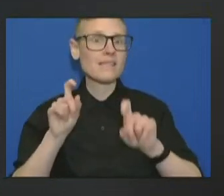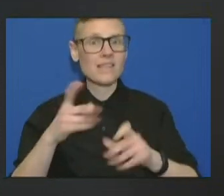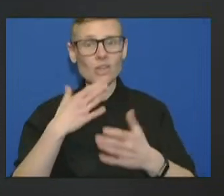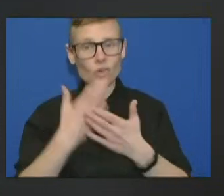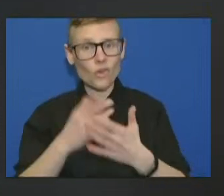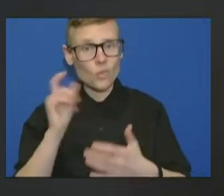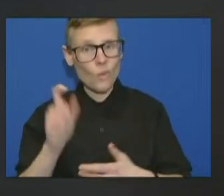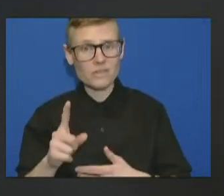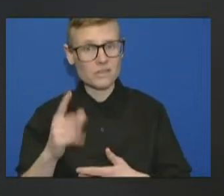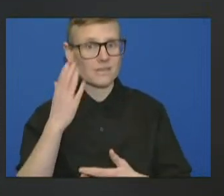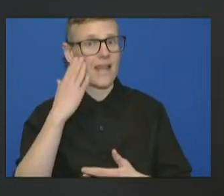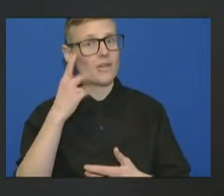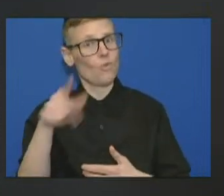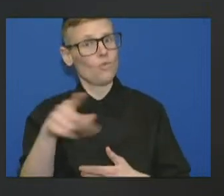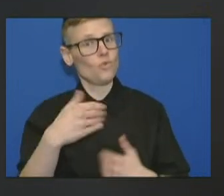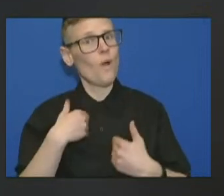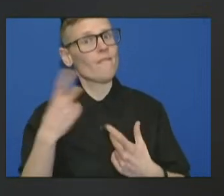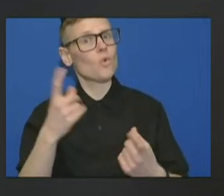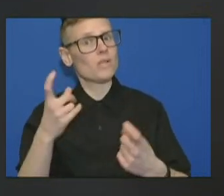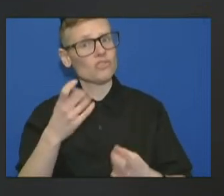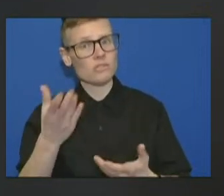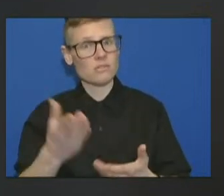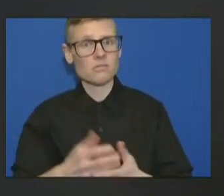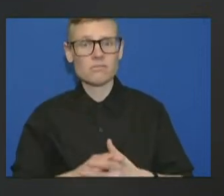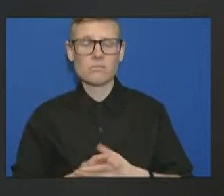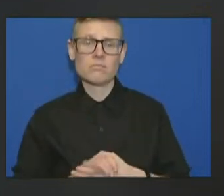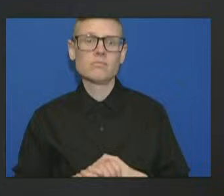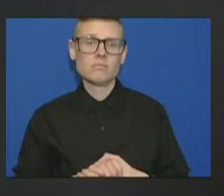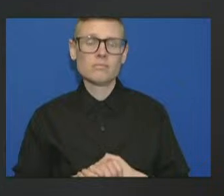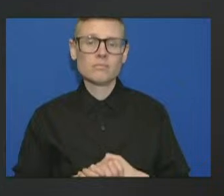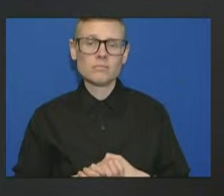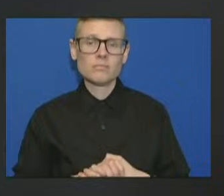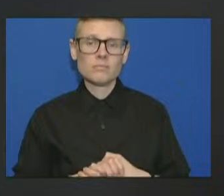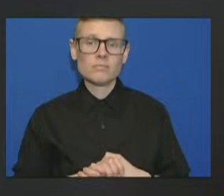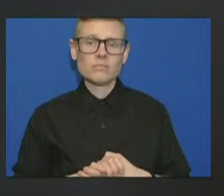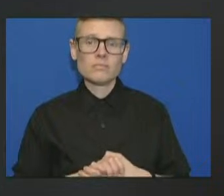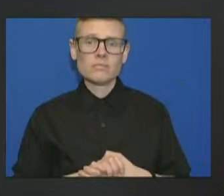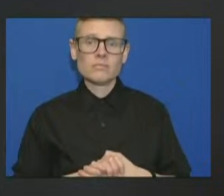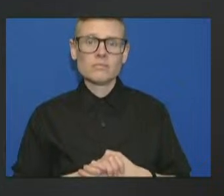bit more about the budget process and also to ask pointed